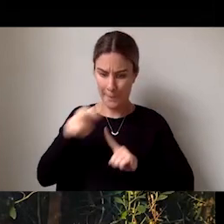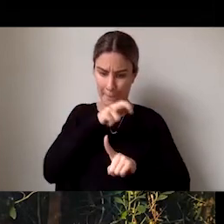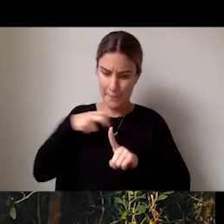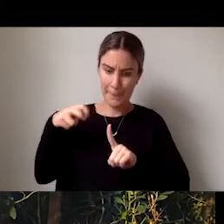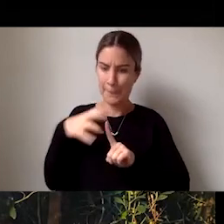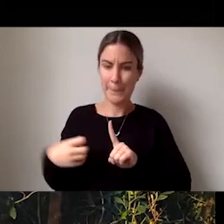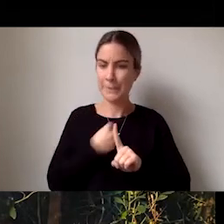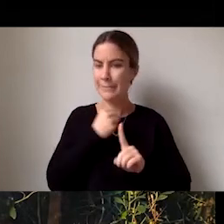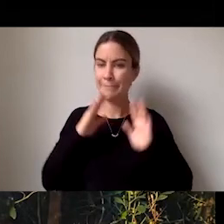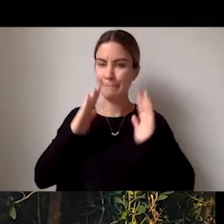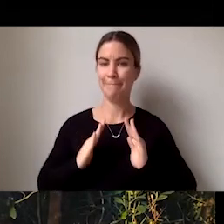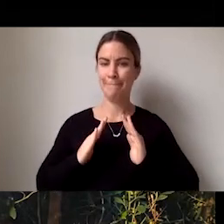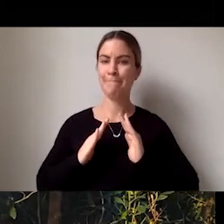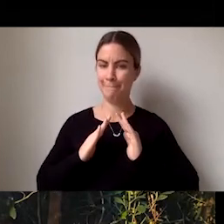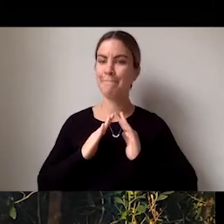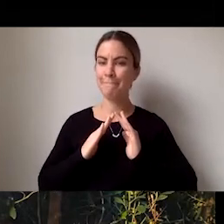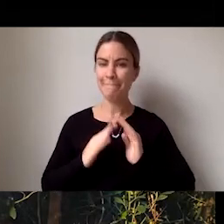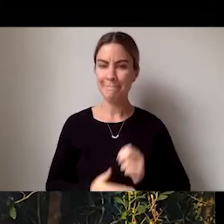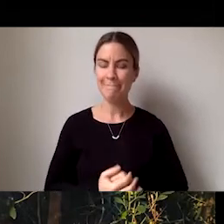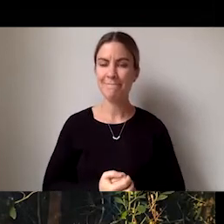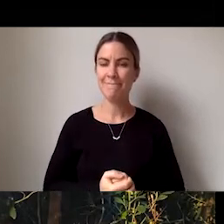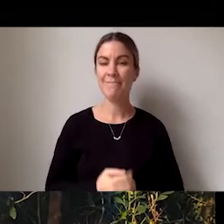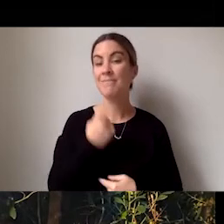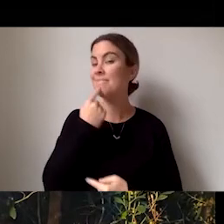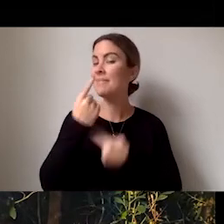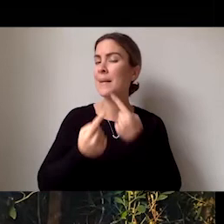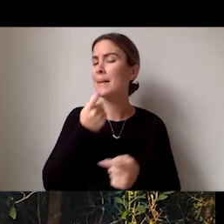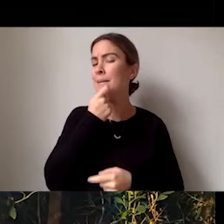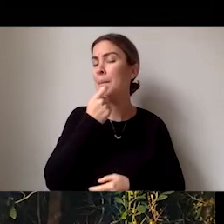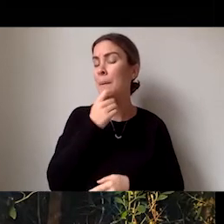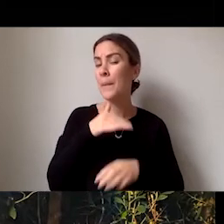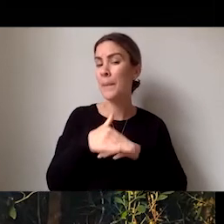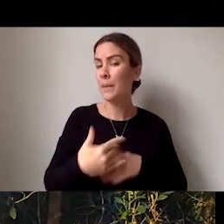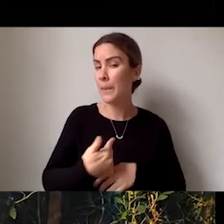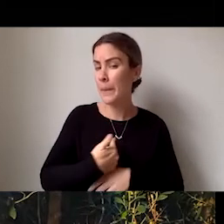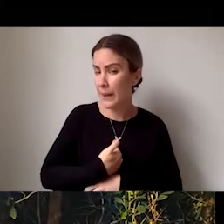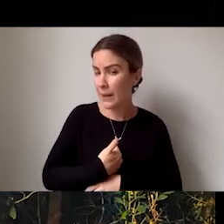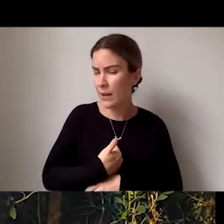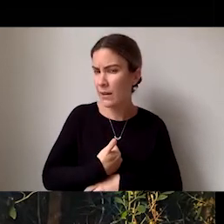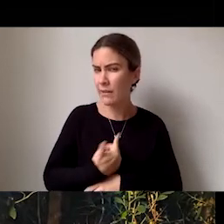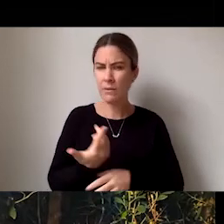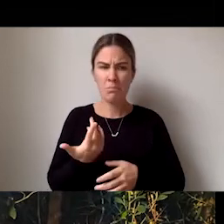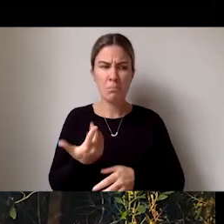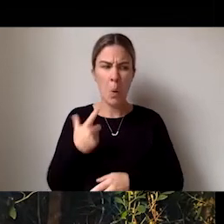I guess to tell you a bit about me and, I suppose, why - why me?